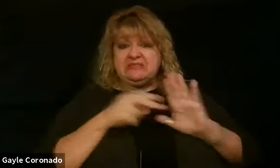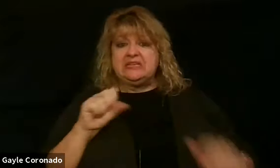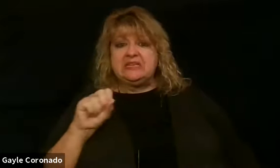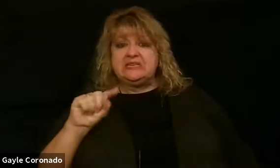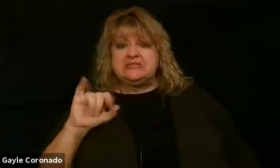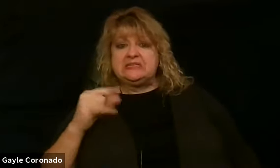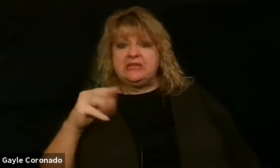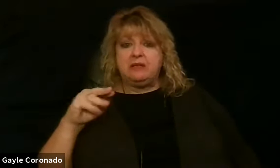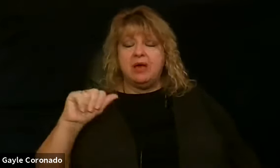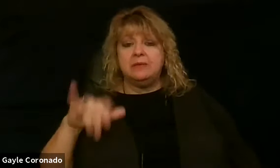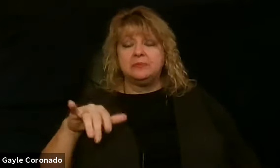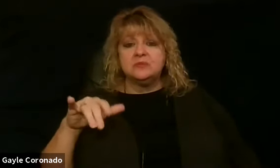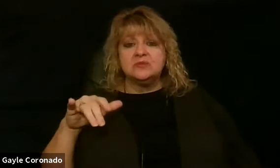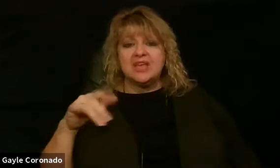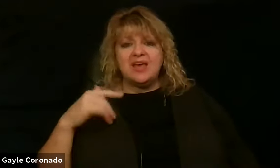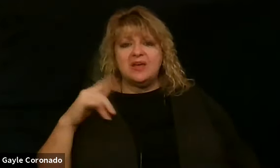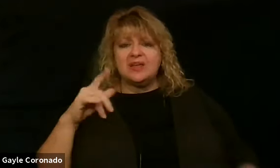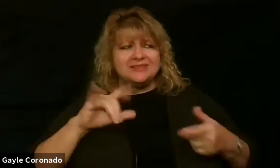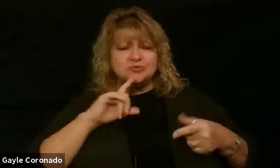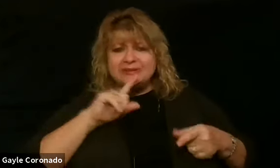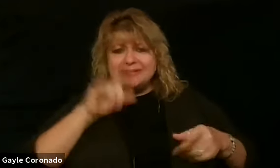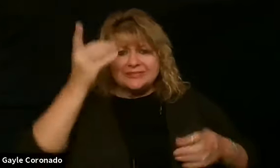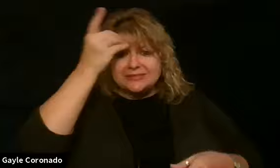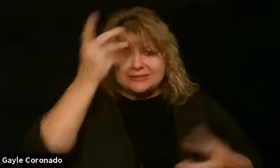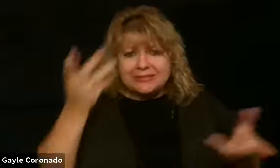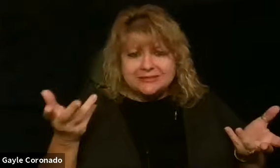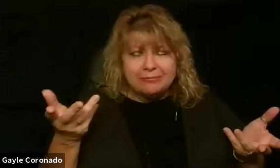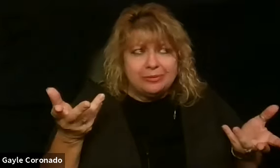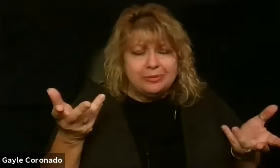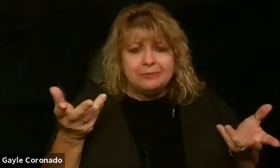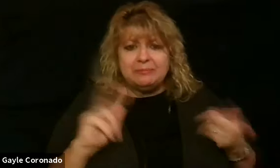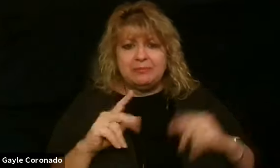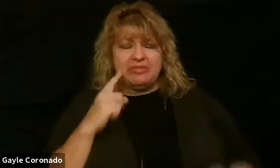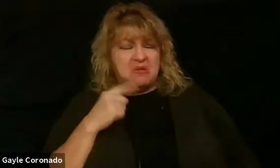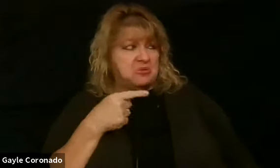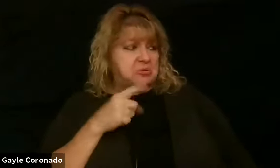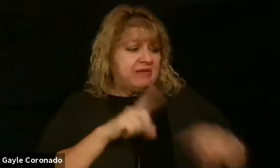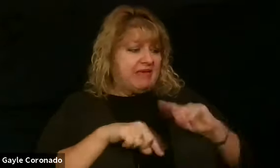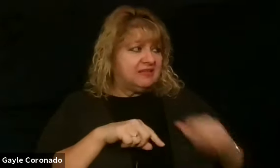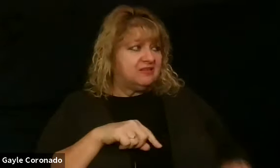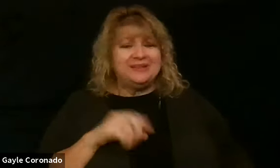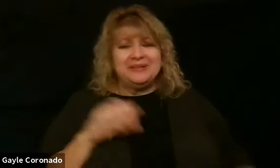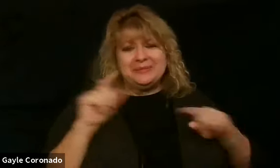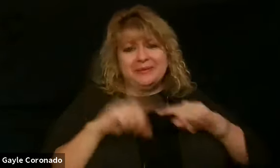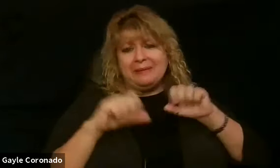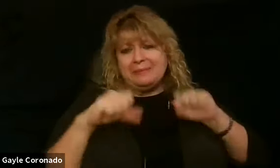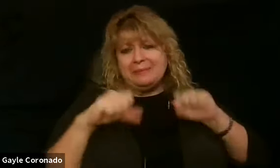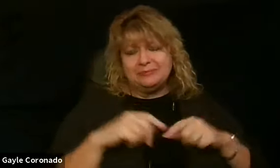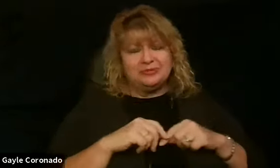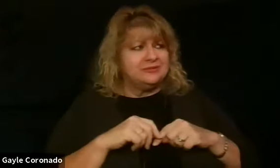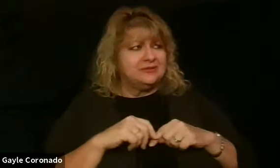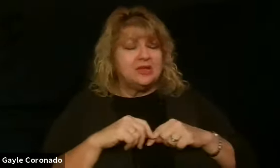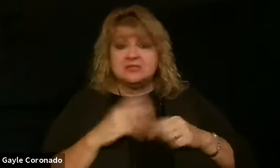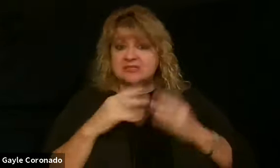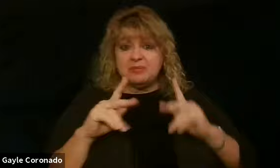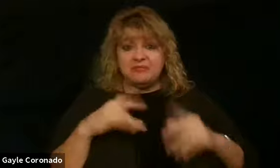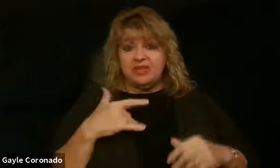to make people think that they can't. And I don't want to, or I don't even think there's a possibility or aware that is an option.